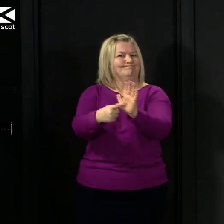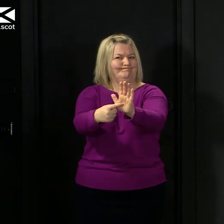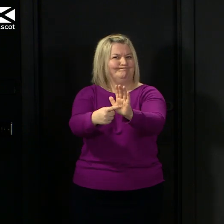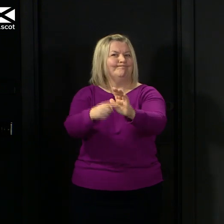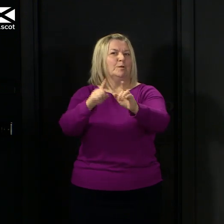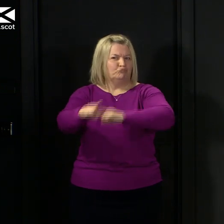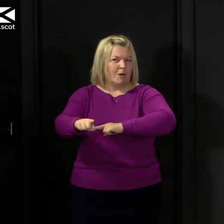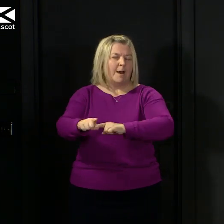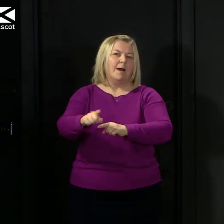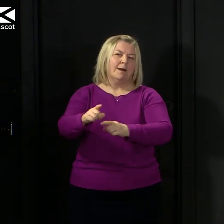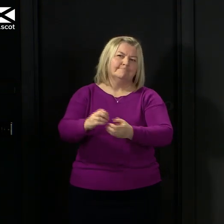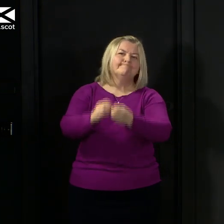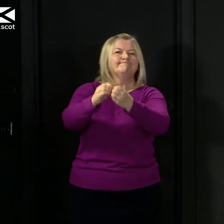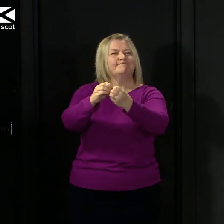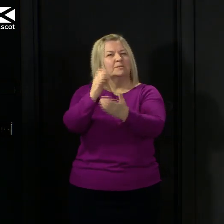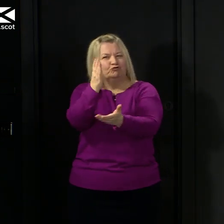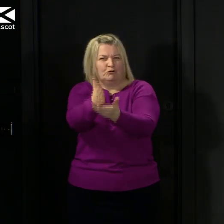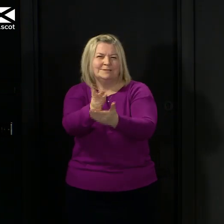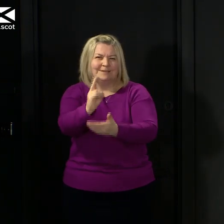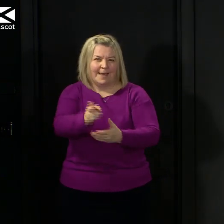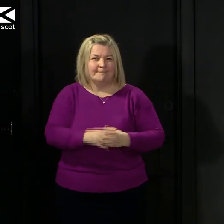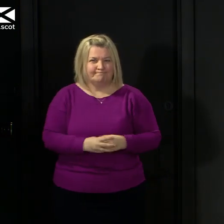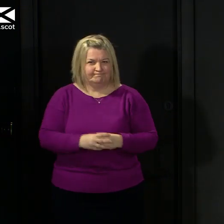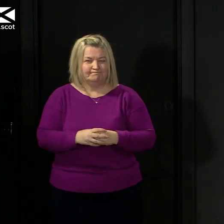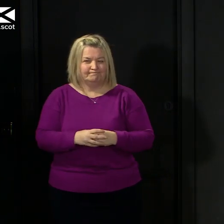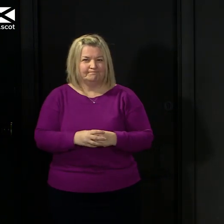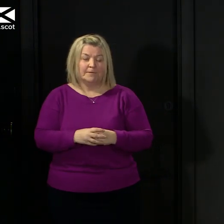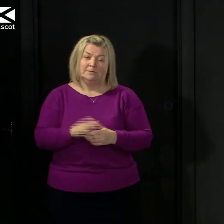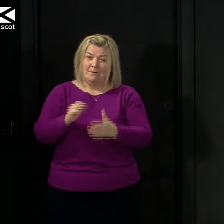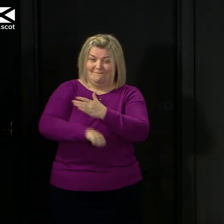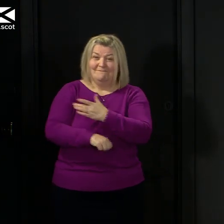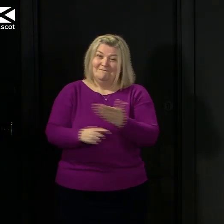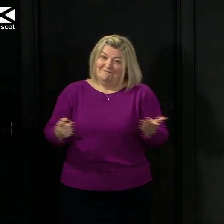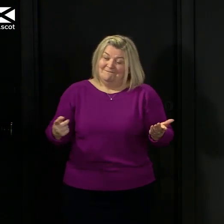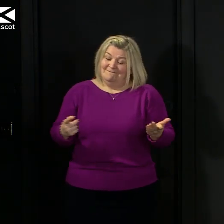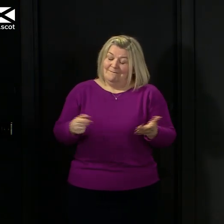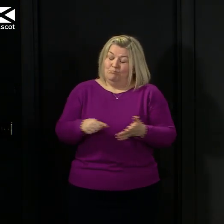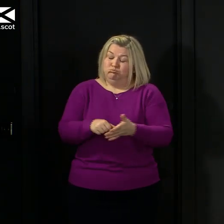of the advice that we are giving people. It's really tough, it's really hard, I don't underestimate